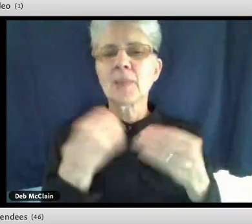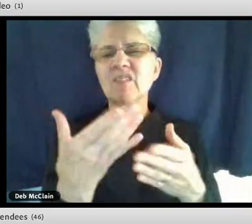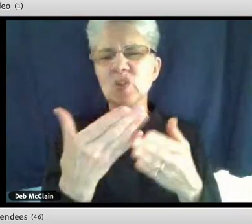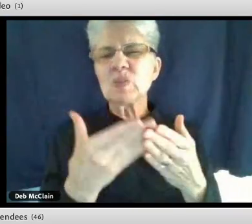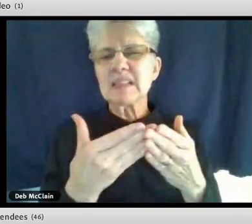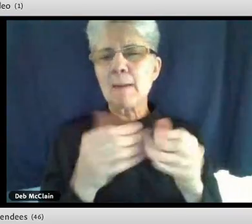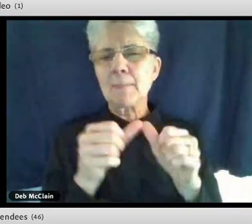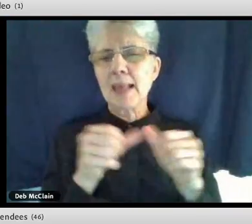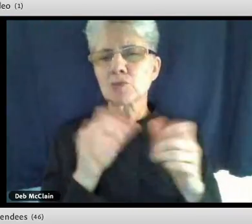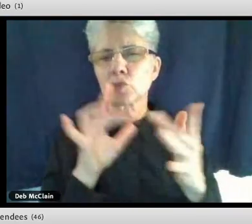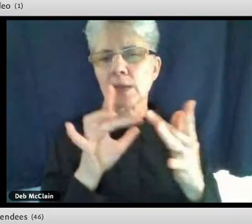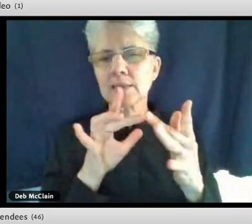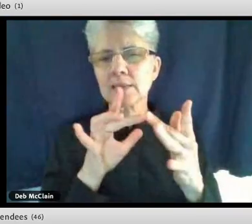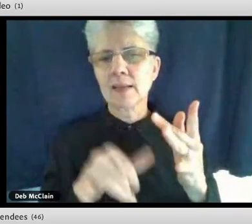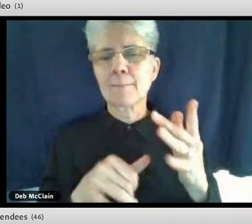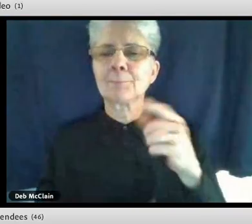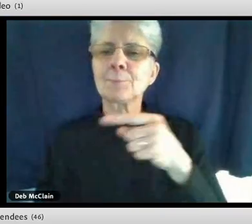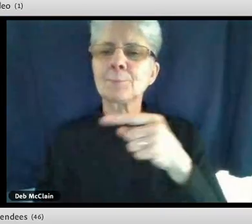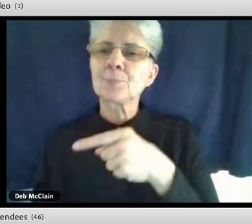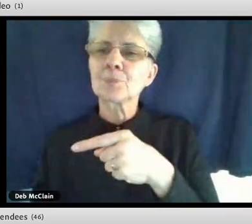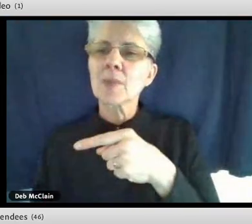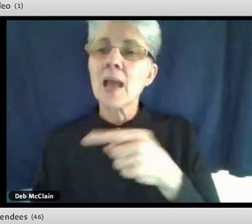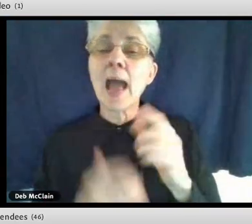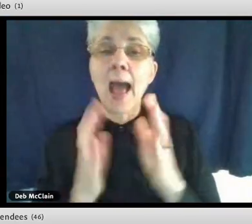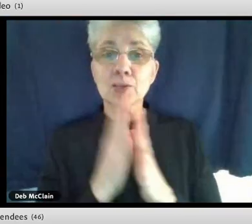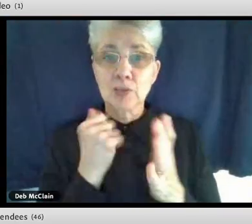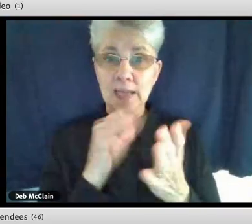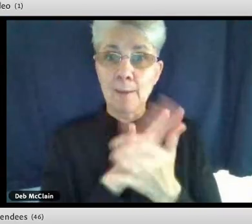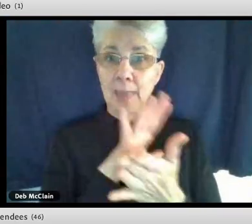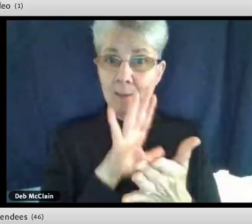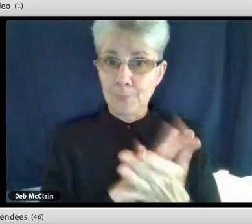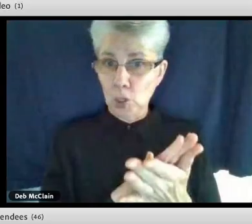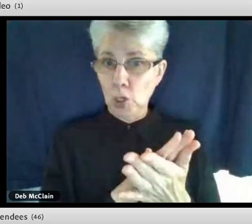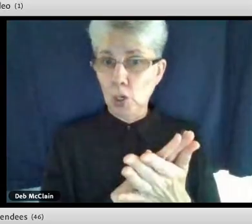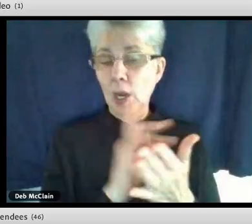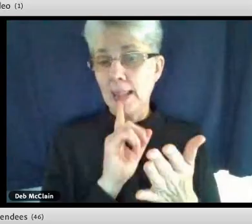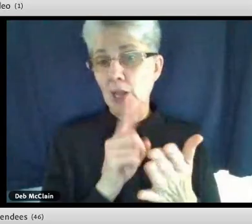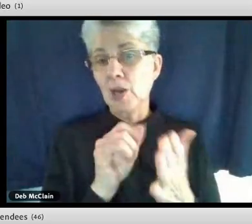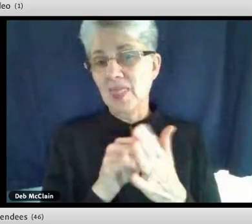So when I ask you to take out a sheet of paper, literally this is a 30-second exercise.